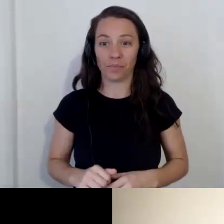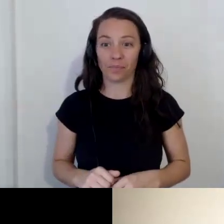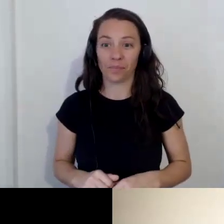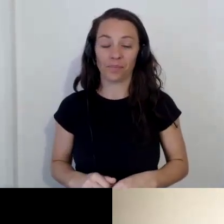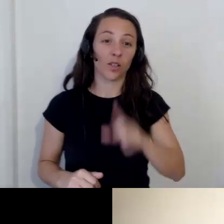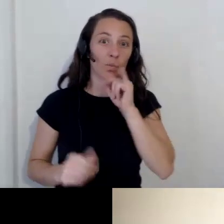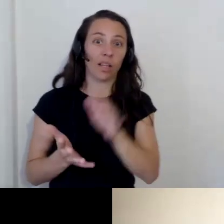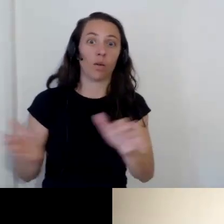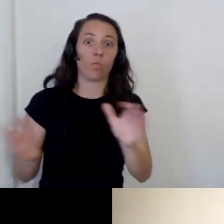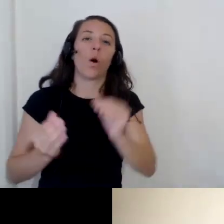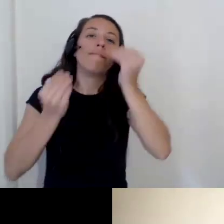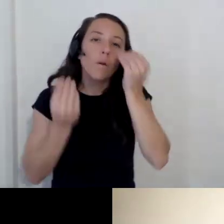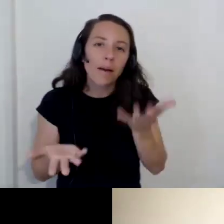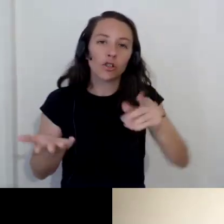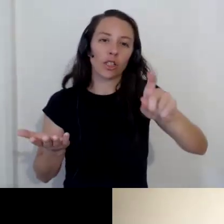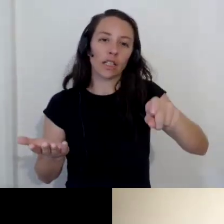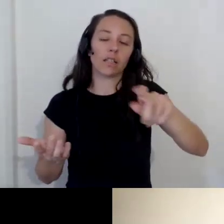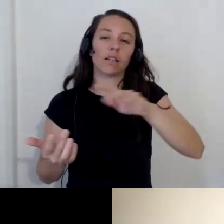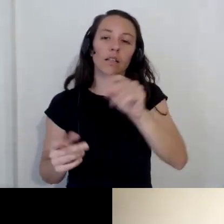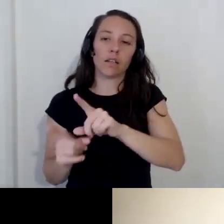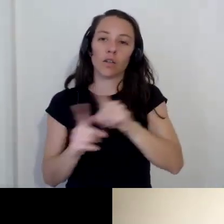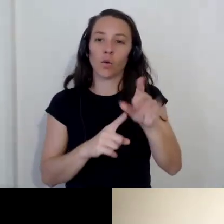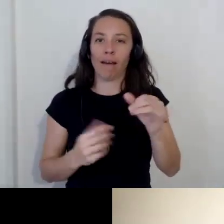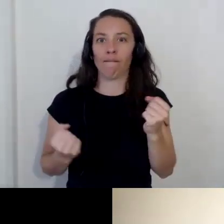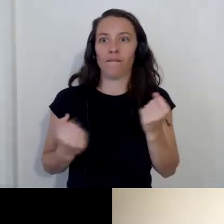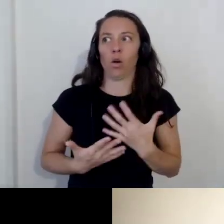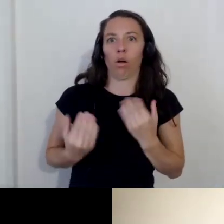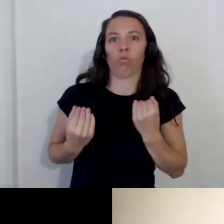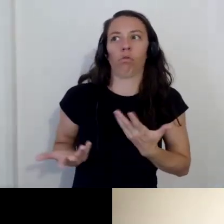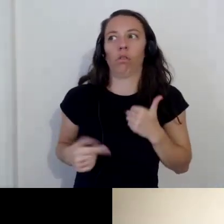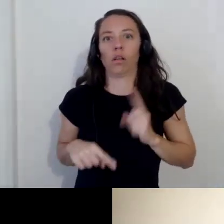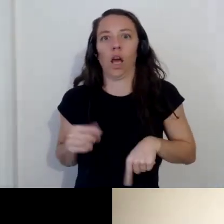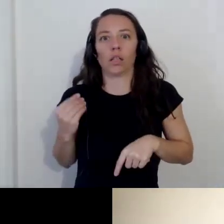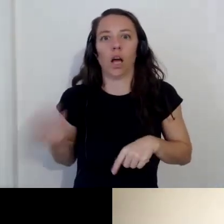but so much of it, too, that is sort of fear of disclosure. So even when there is data it